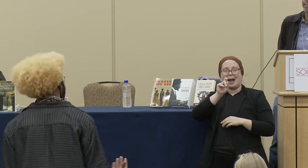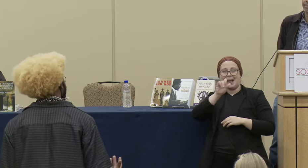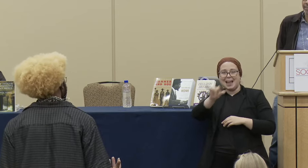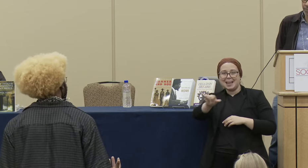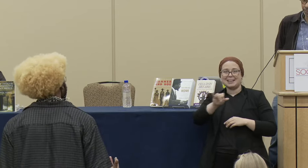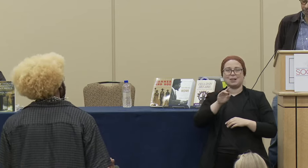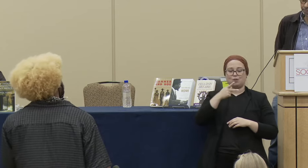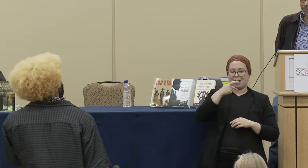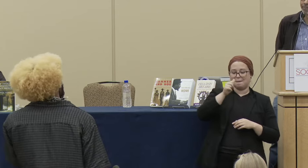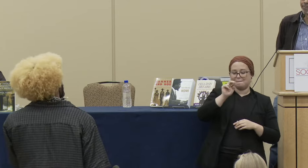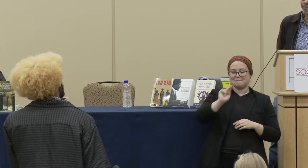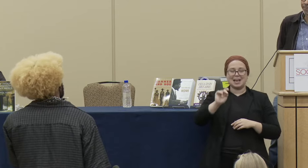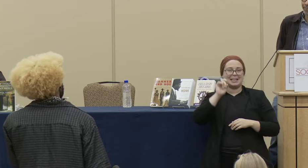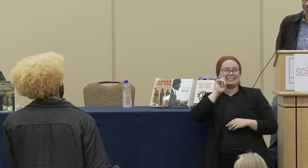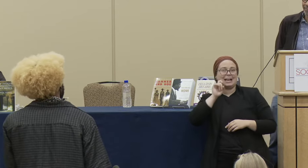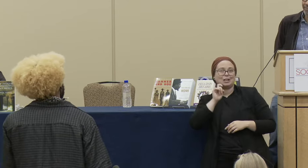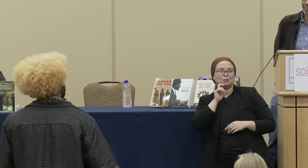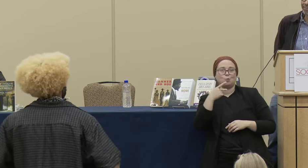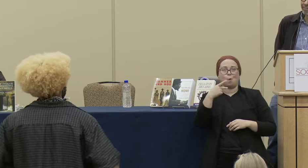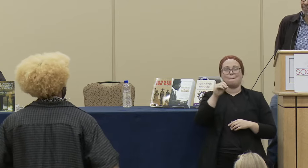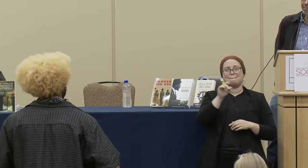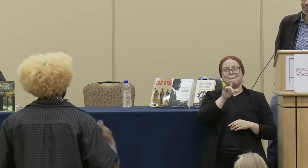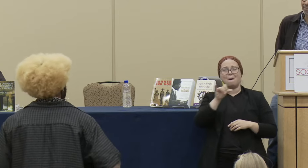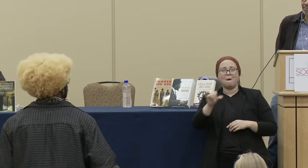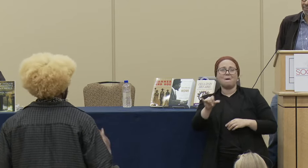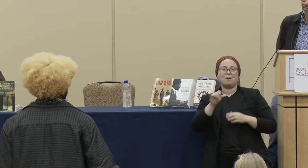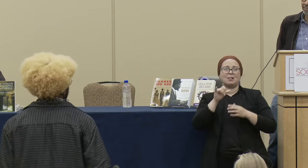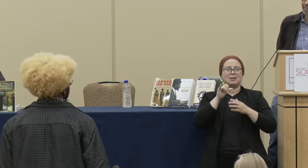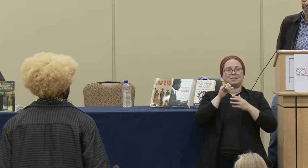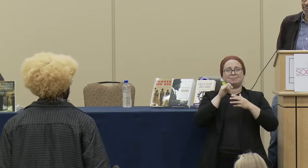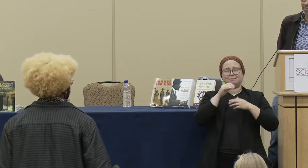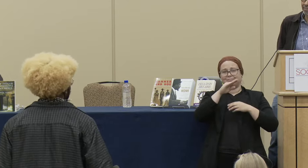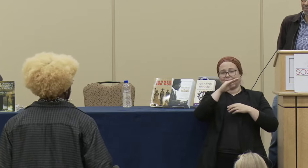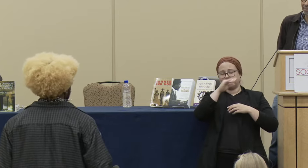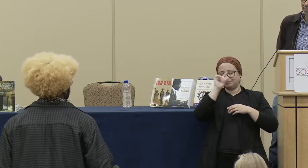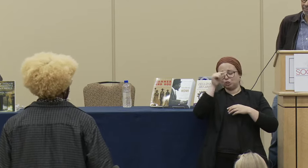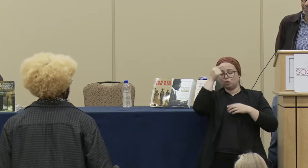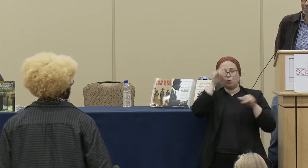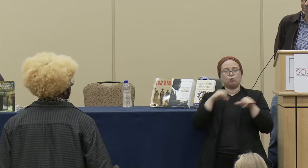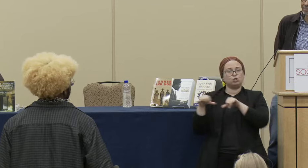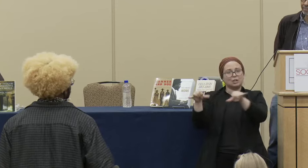here as a Black non- binary pansexual polyamorous